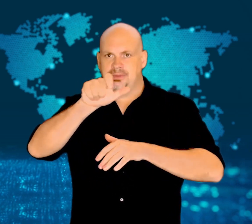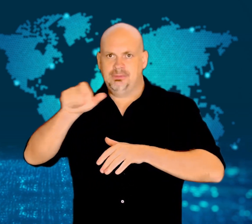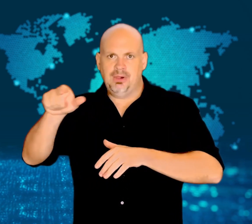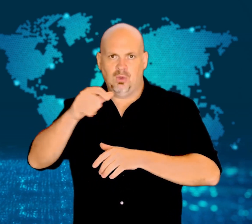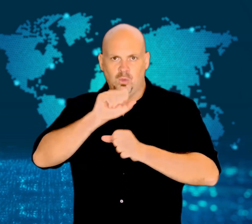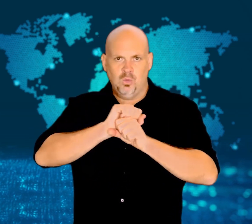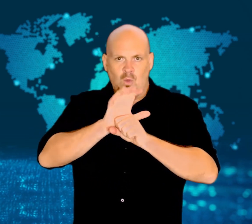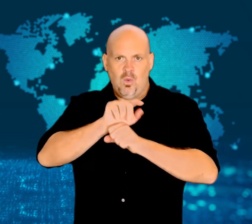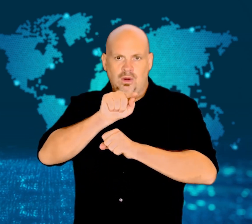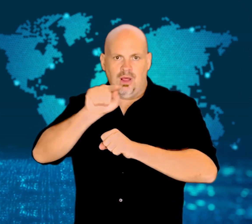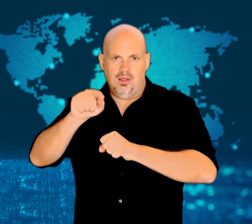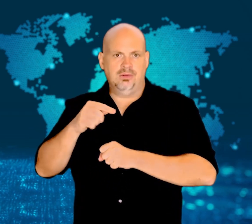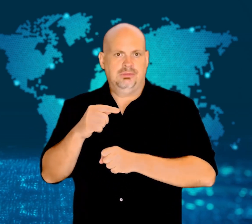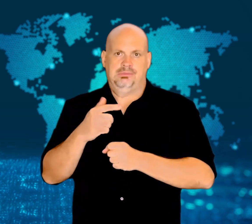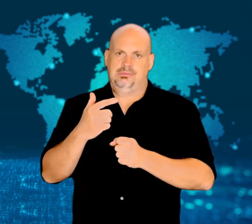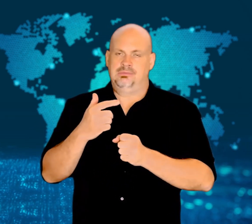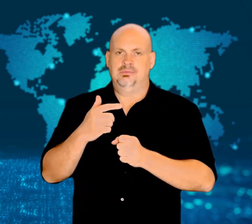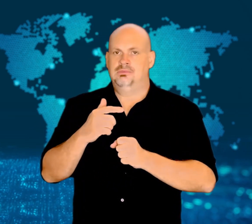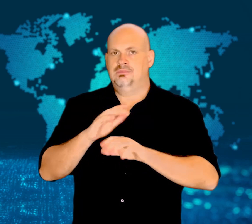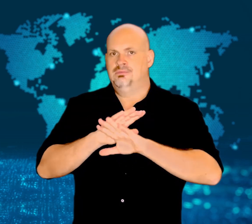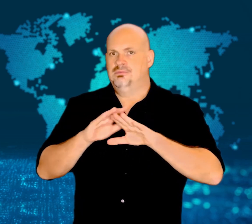26 cases over the weekend.